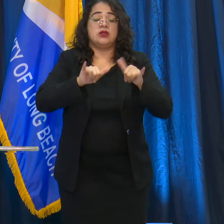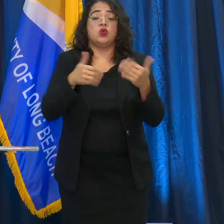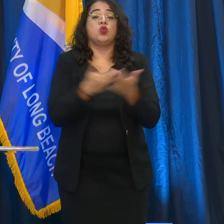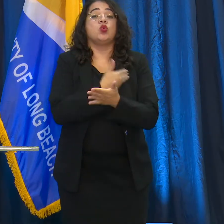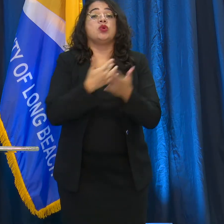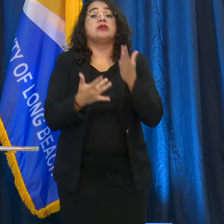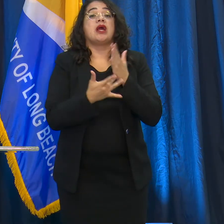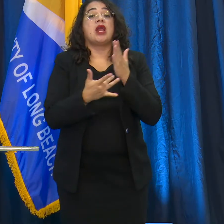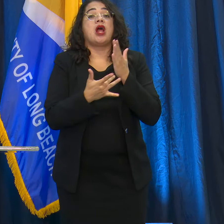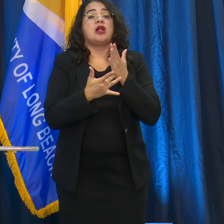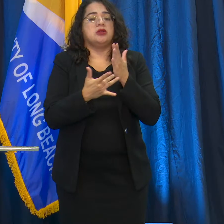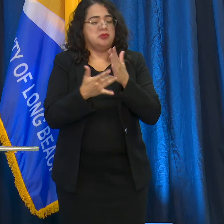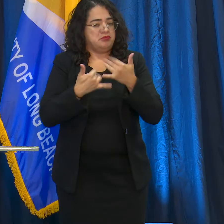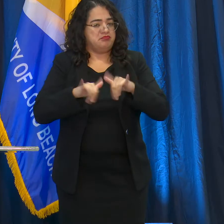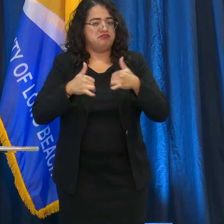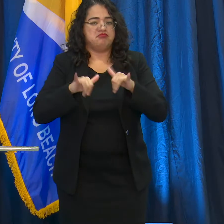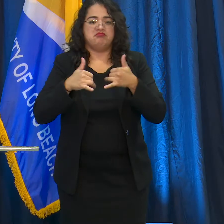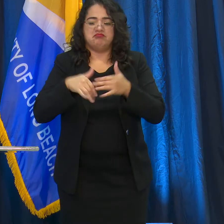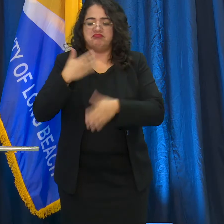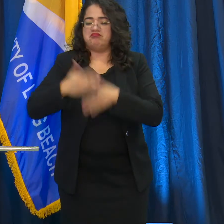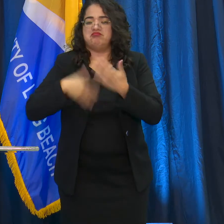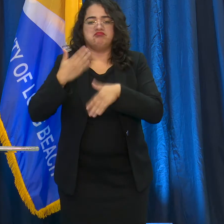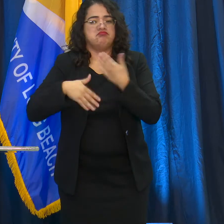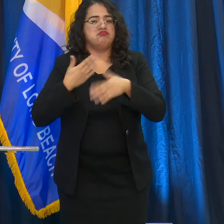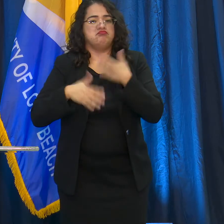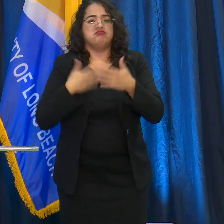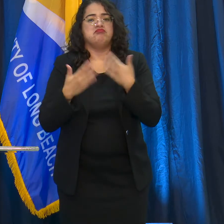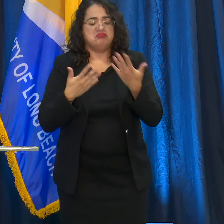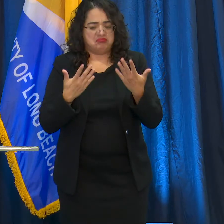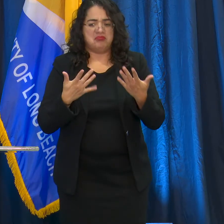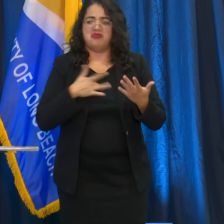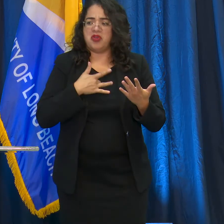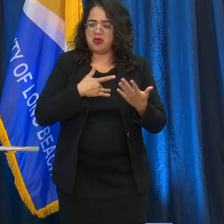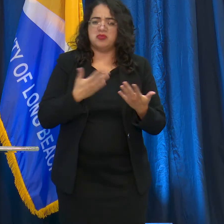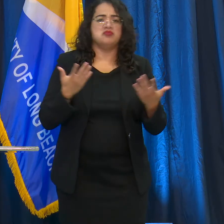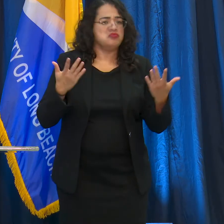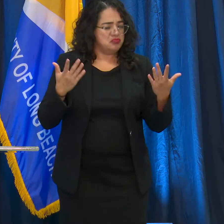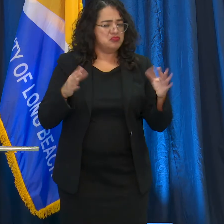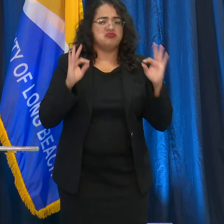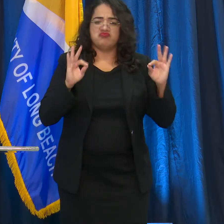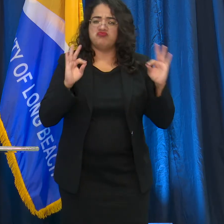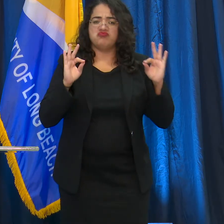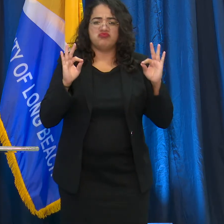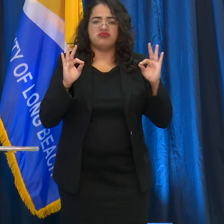implemented we feel like we are in pretty good shape at this time.